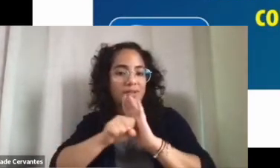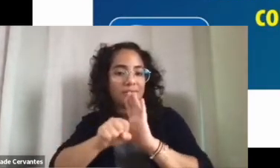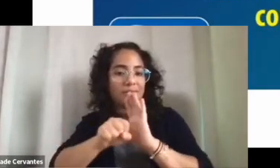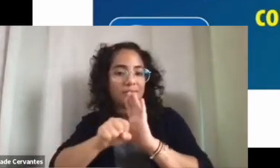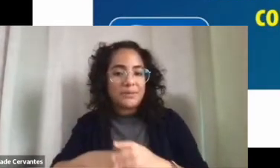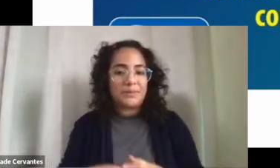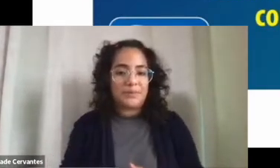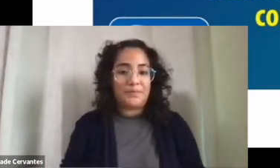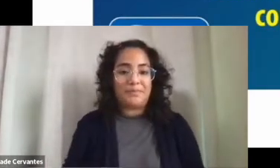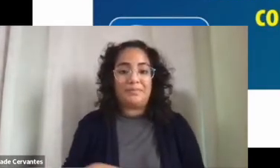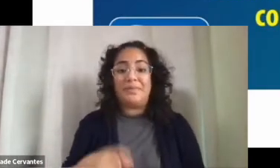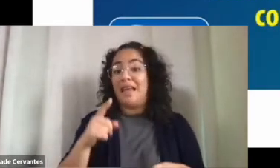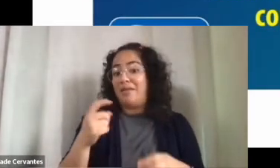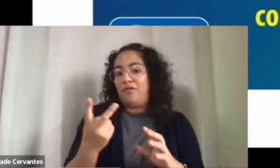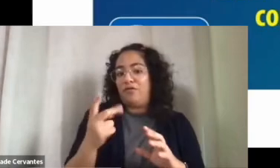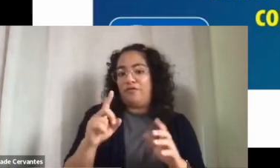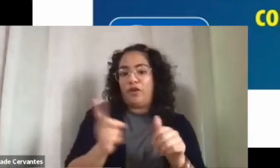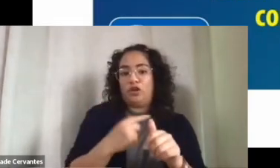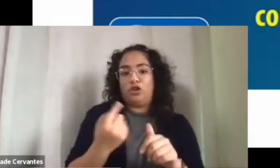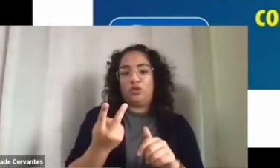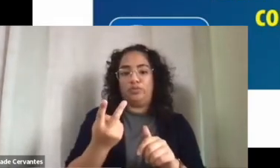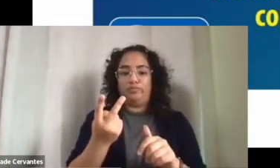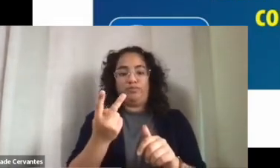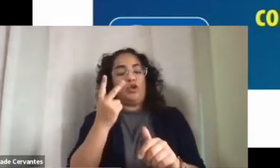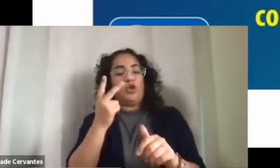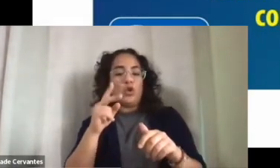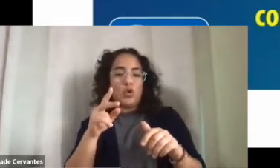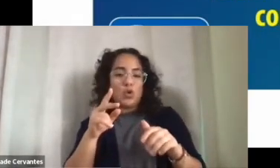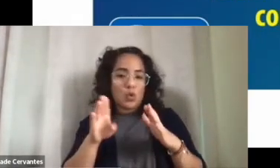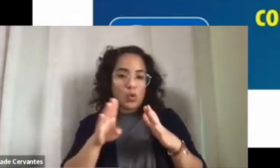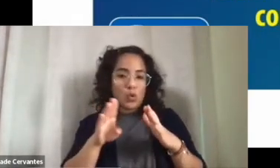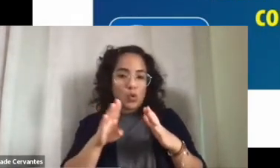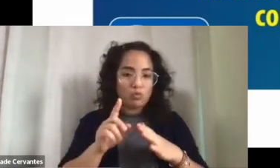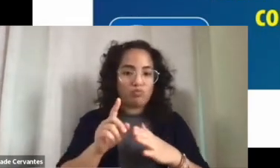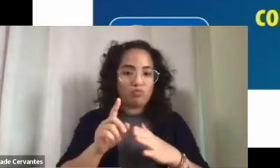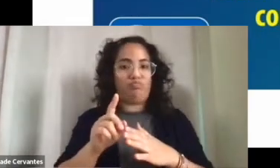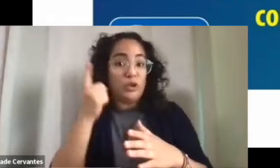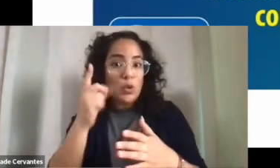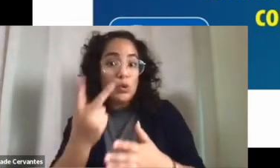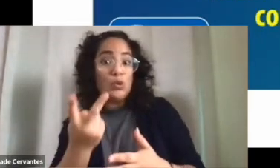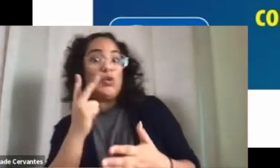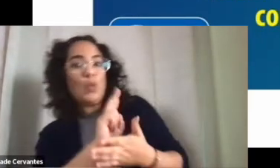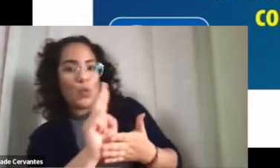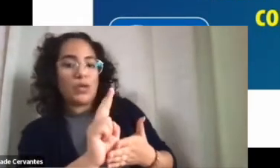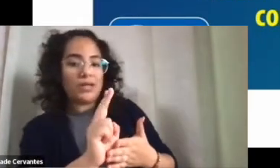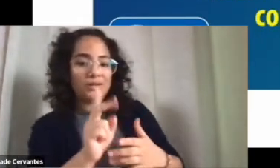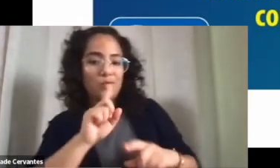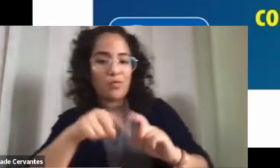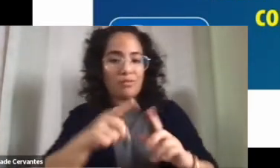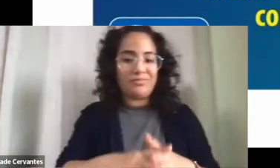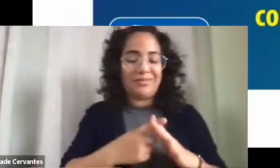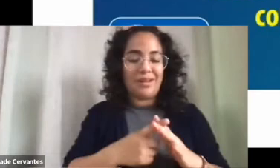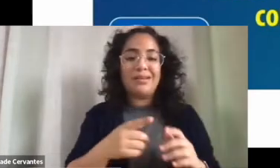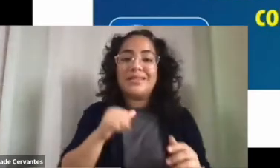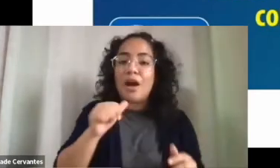Quite concerning. obviously not quite not that common but I I think that it